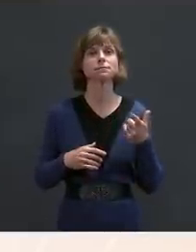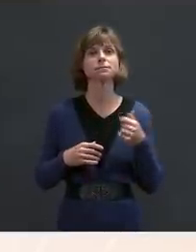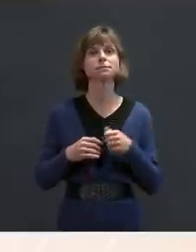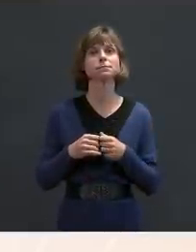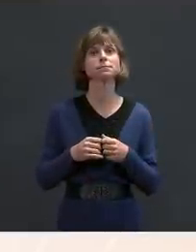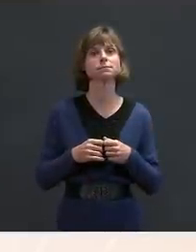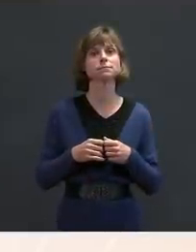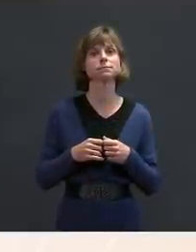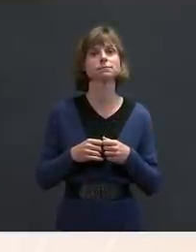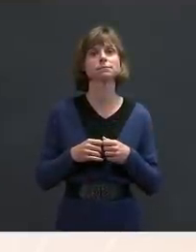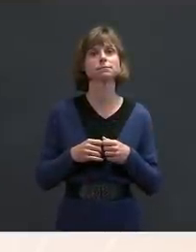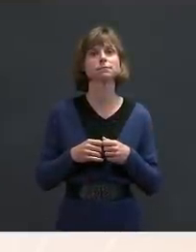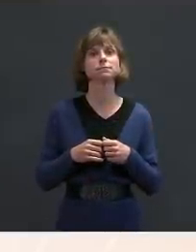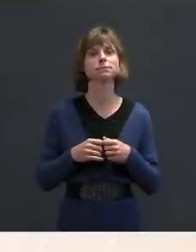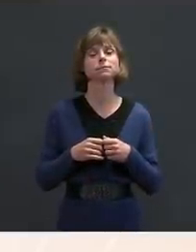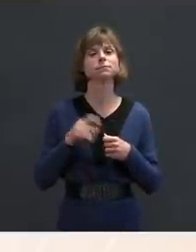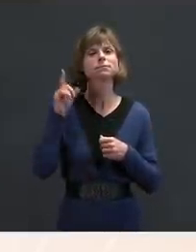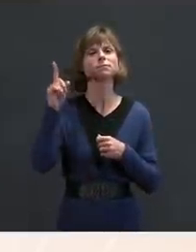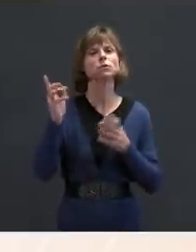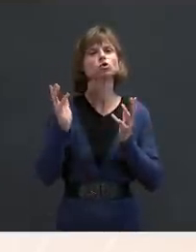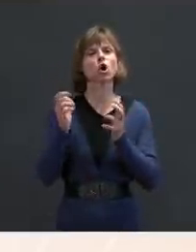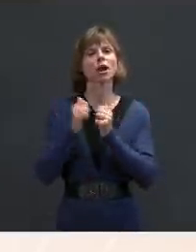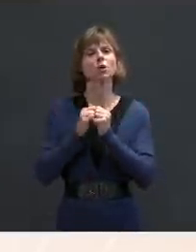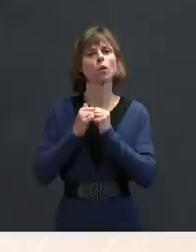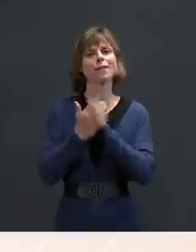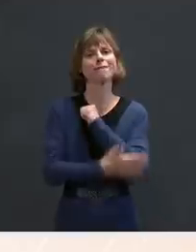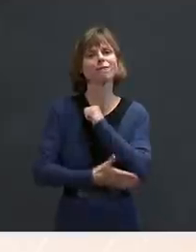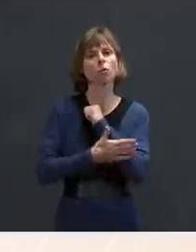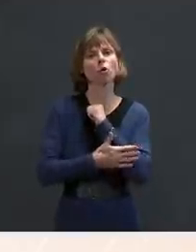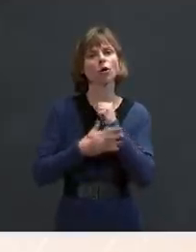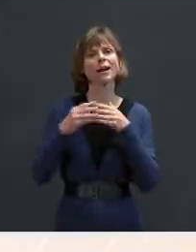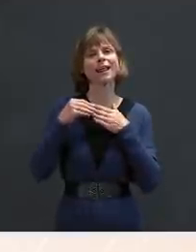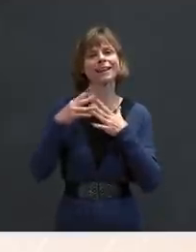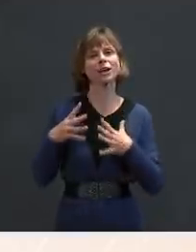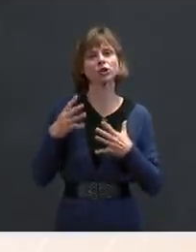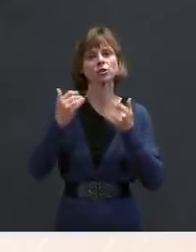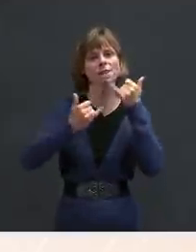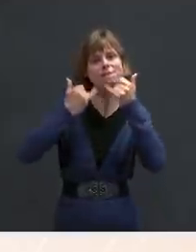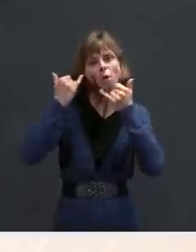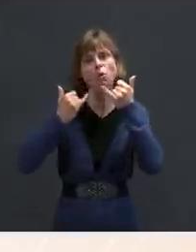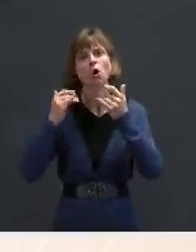The Press: -- in these conversations with foreign leaders -- phone calls and now meetings -- is President Biden